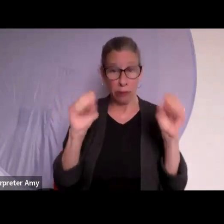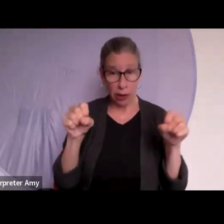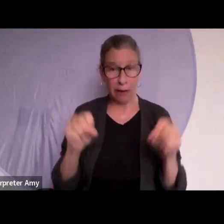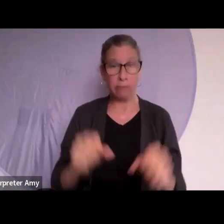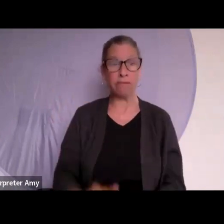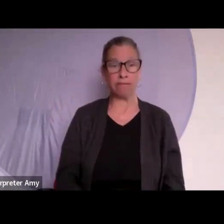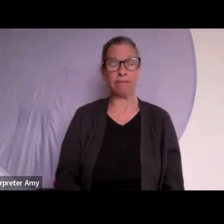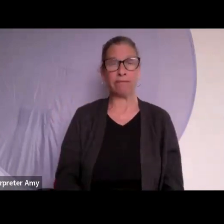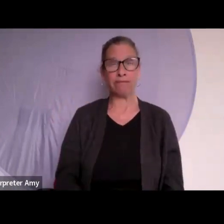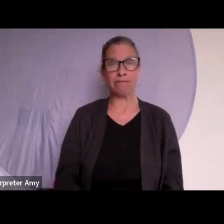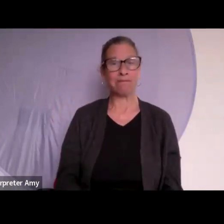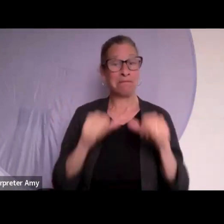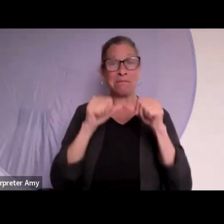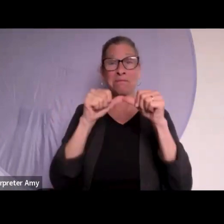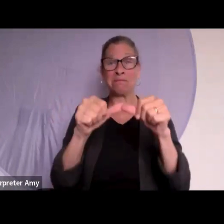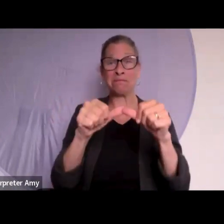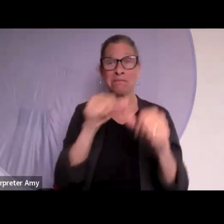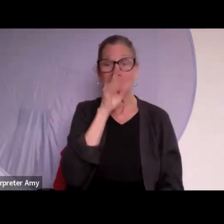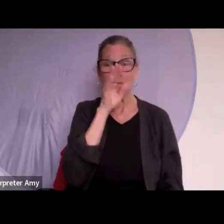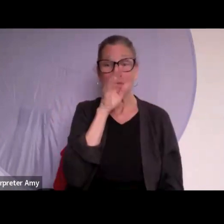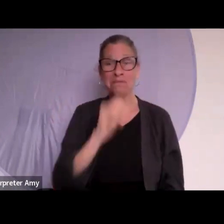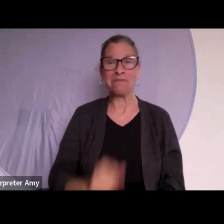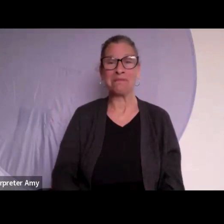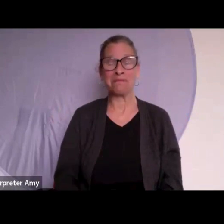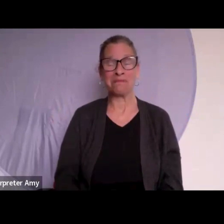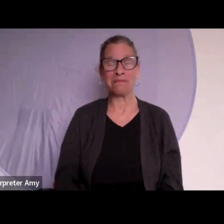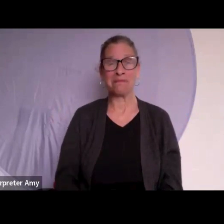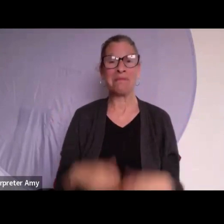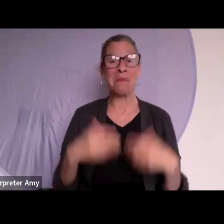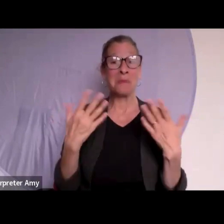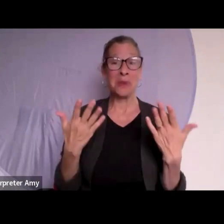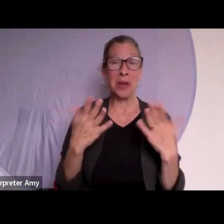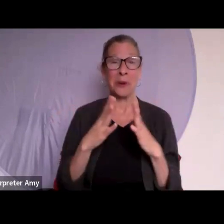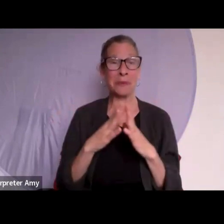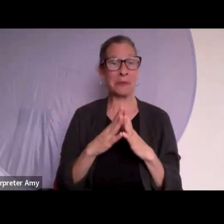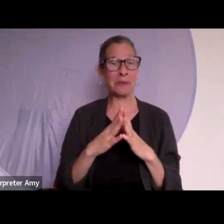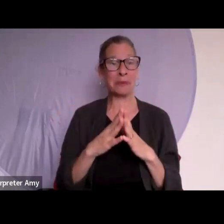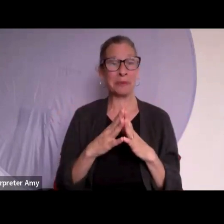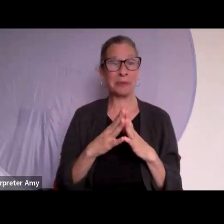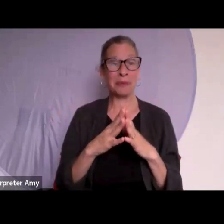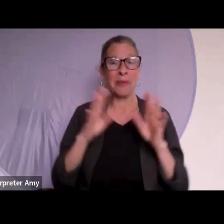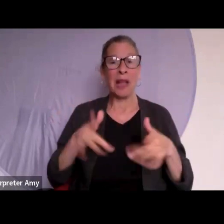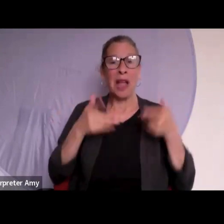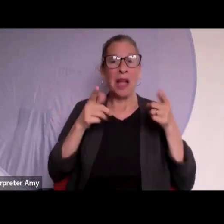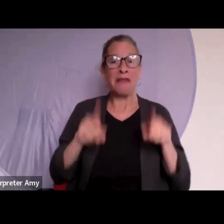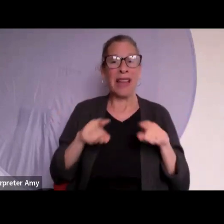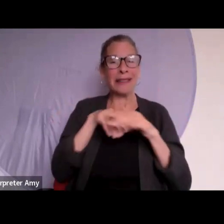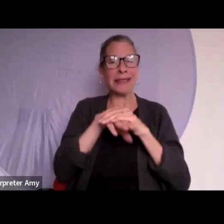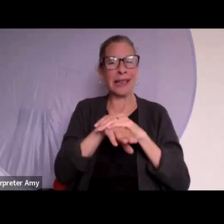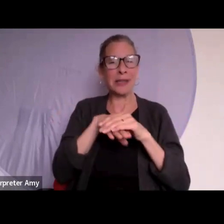[Isaac Zablocki] I will go on. So, event accessibility,